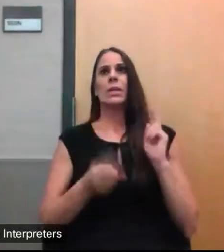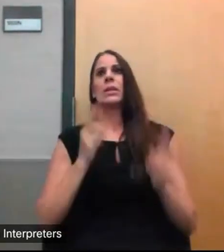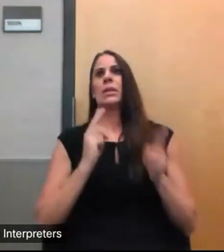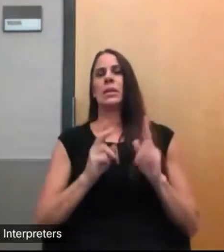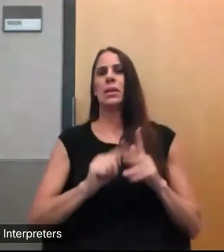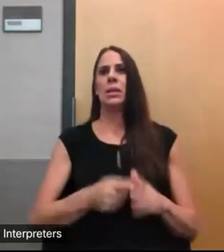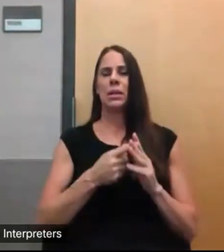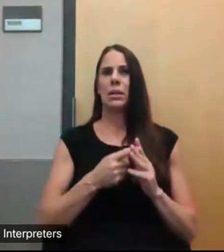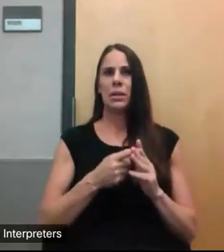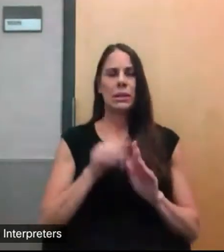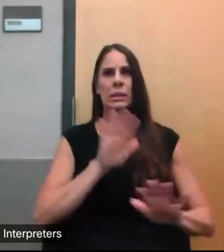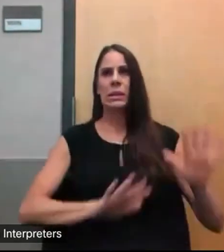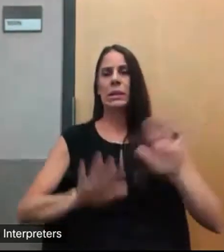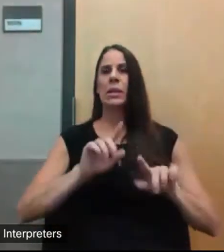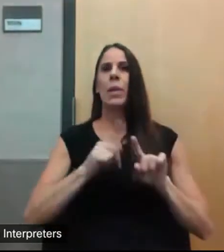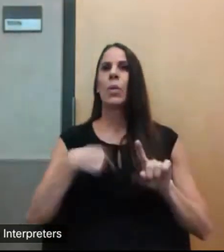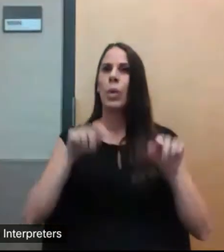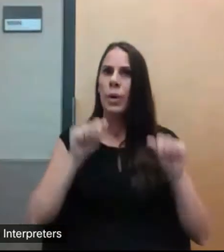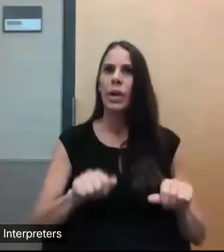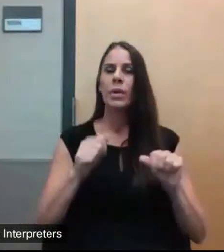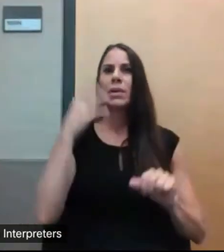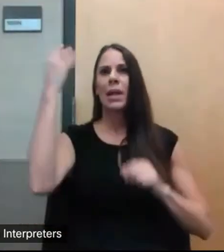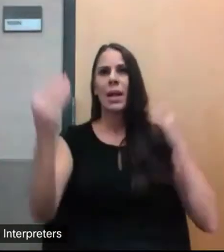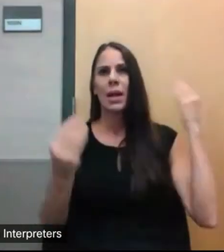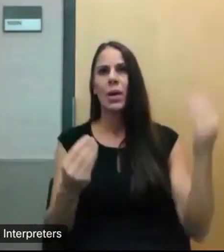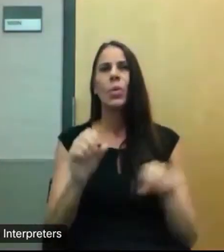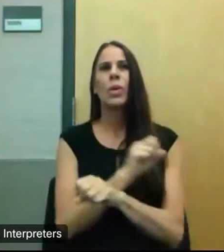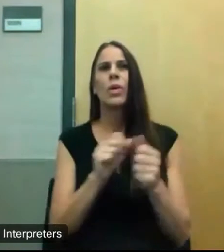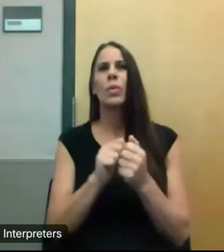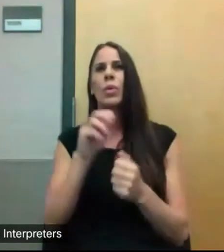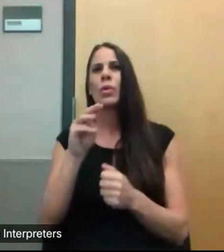but we were able to get out and working. I would say with Maria Fernandez, health and